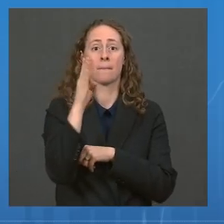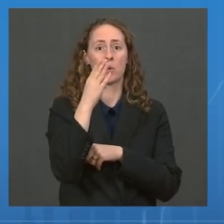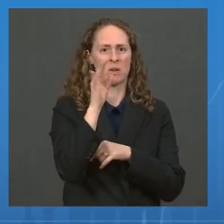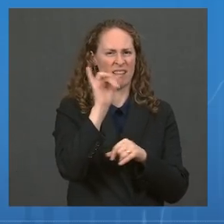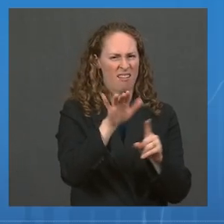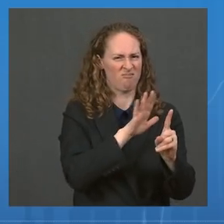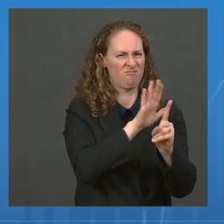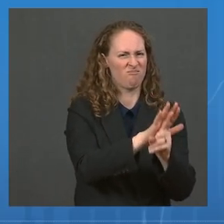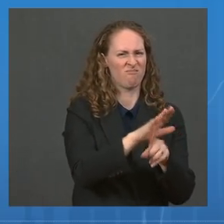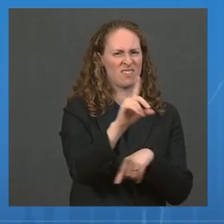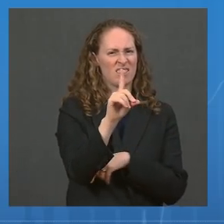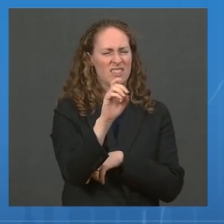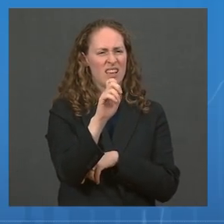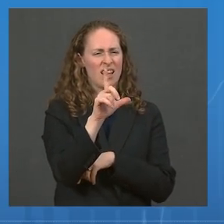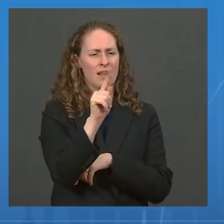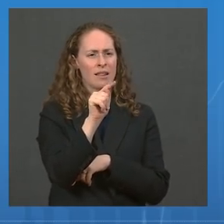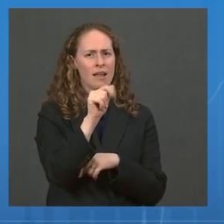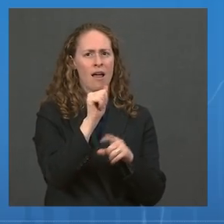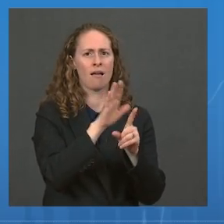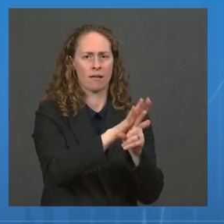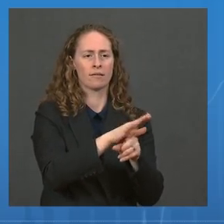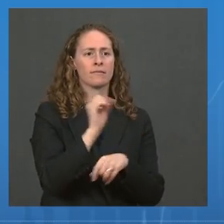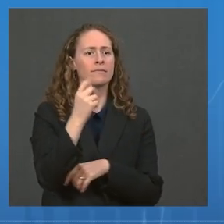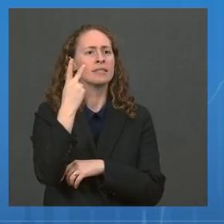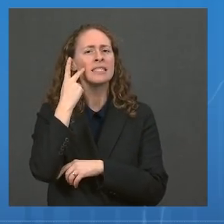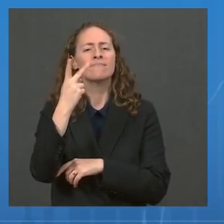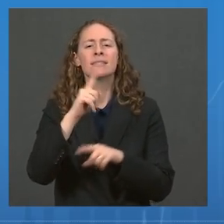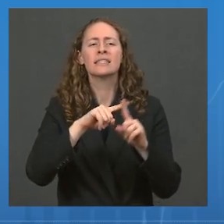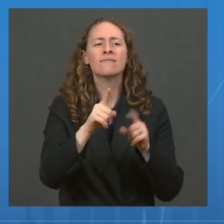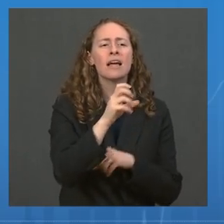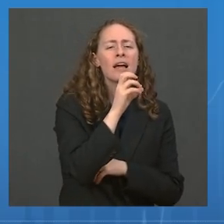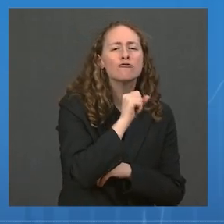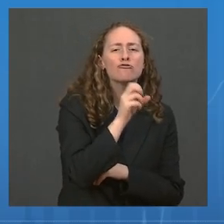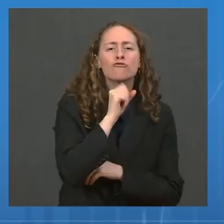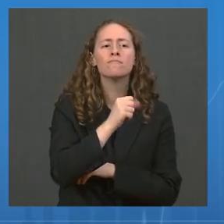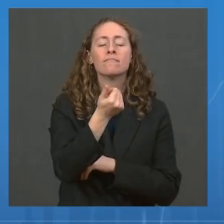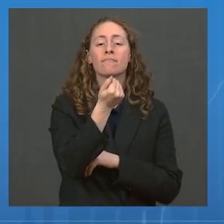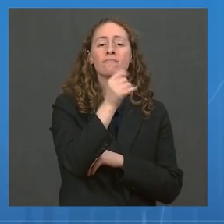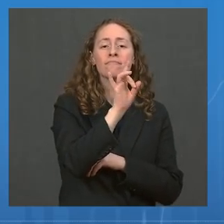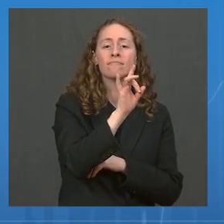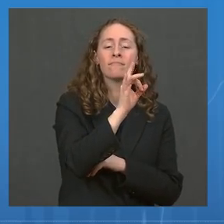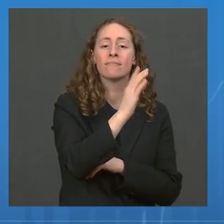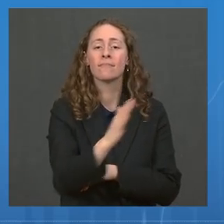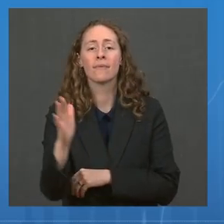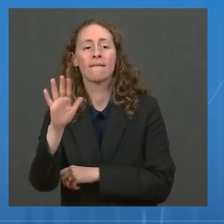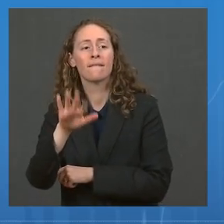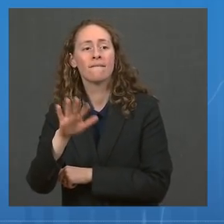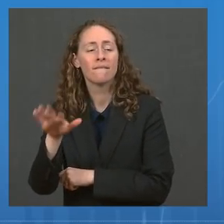And you're looking at different age groups -- 18 to 55 and 65 to 85.